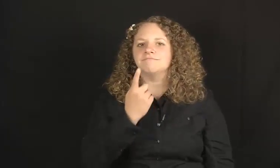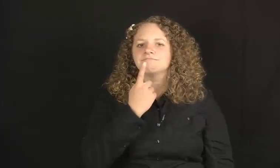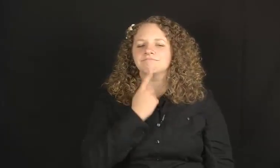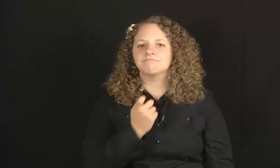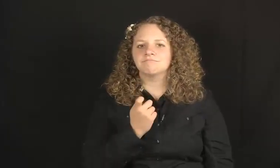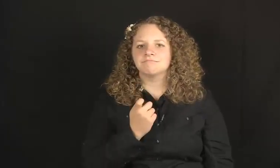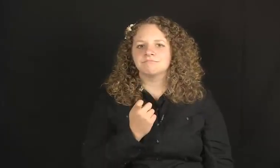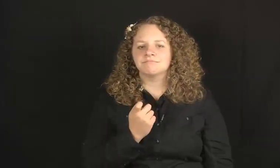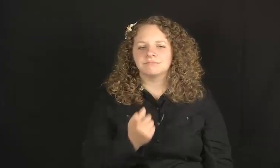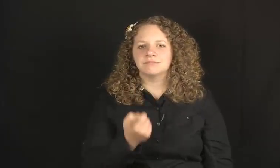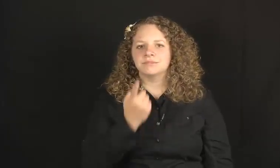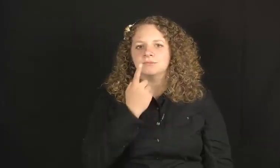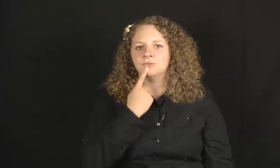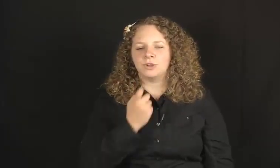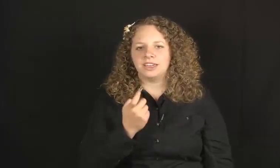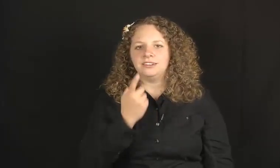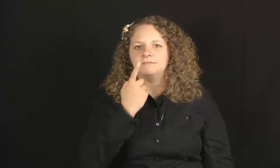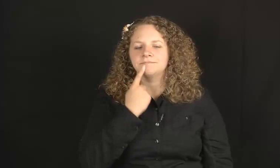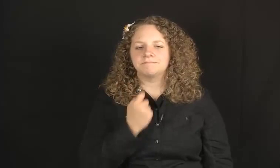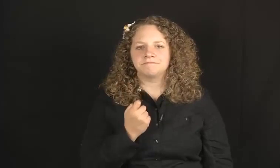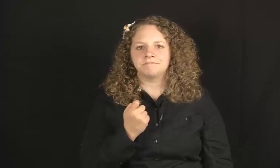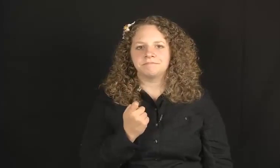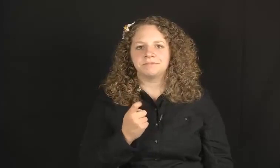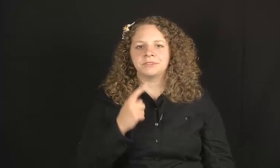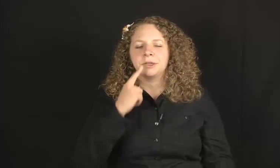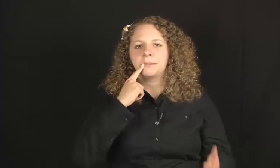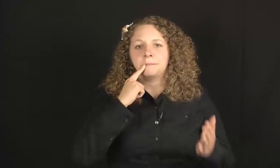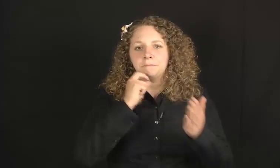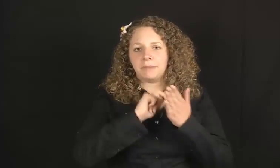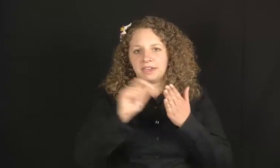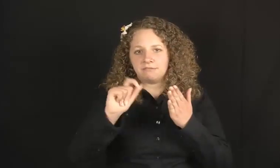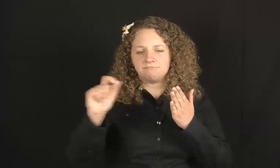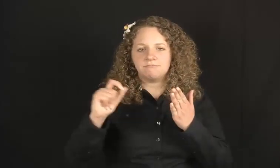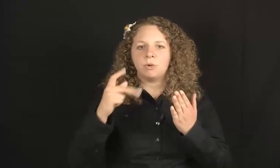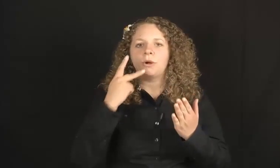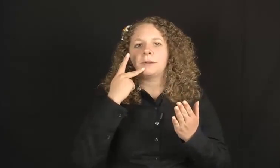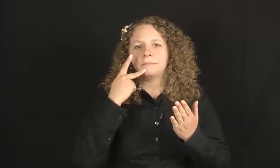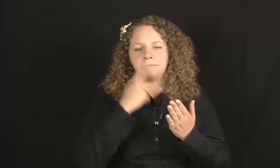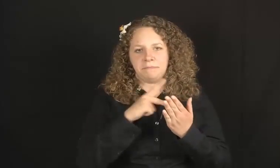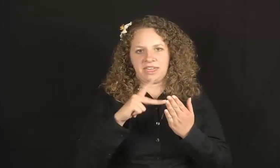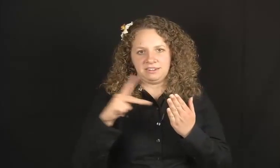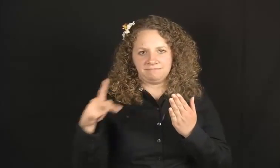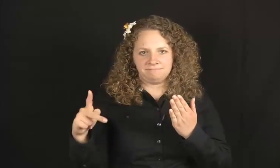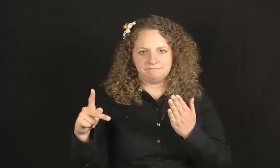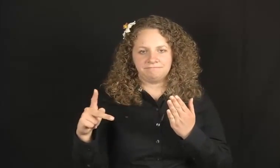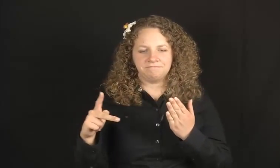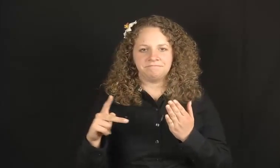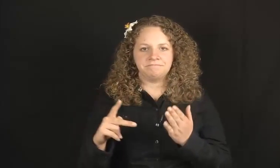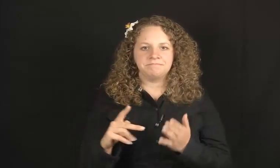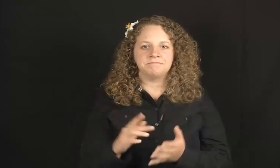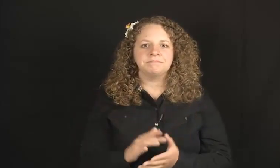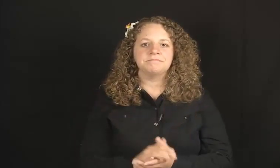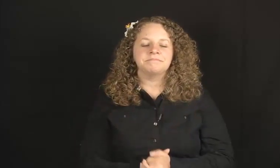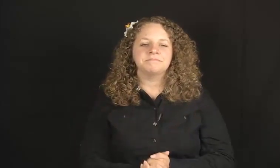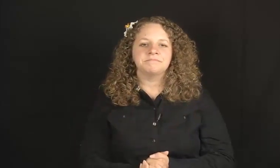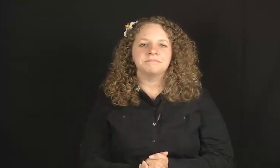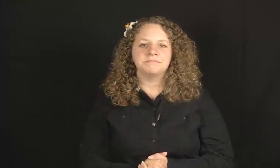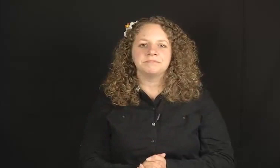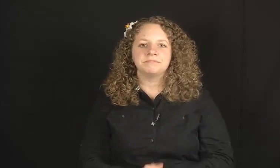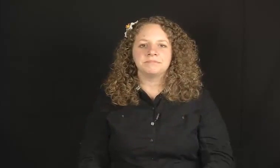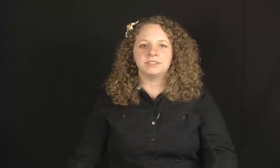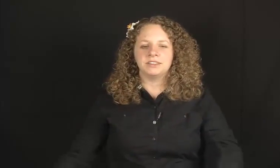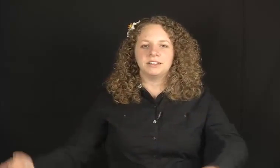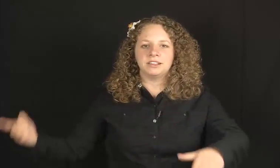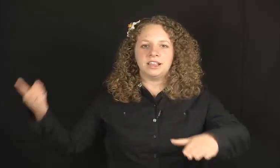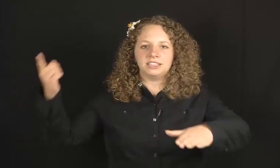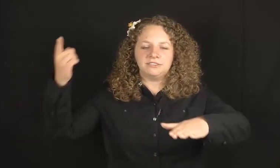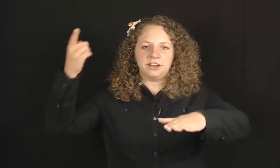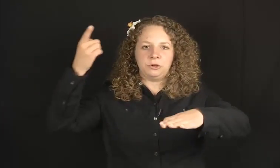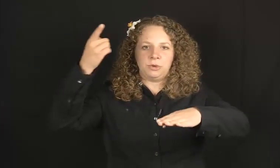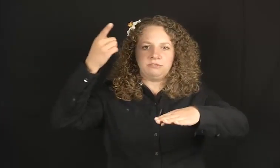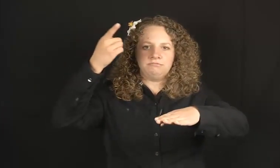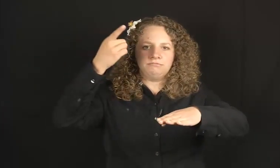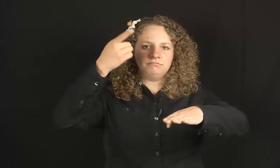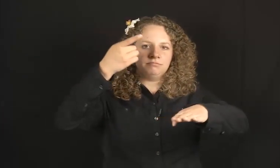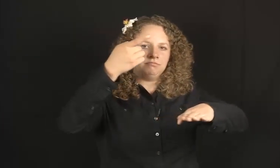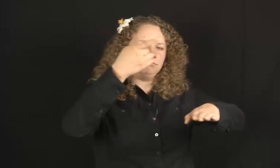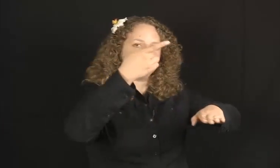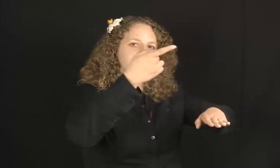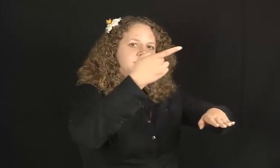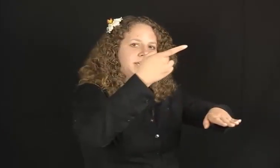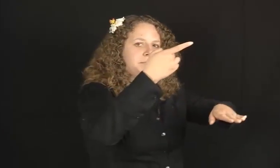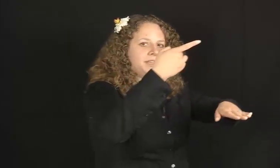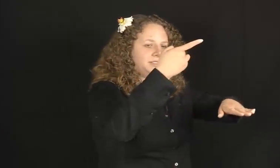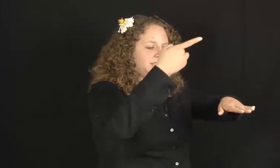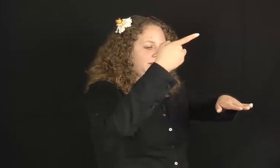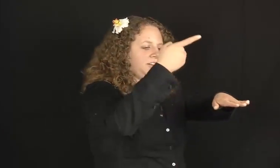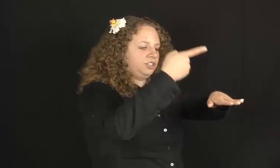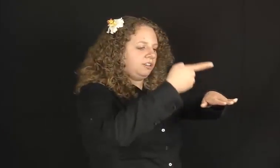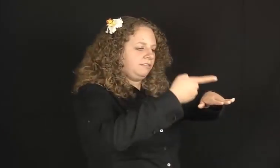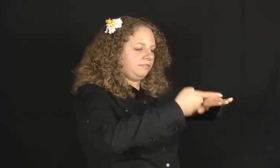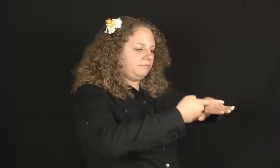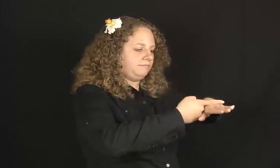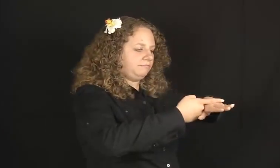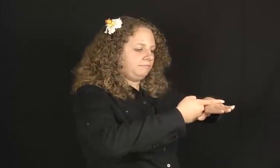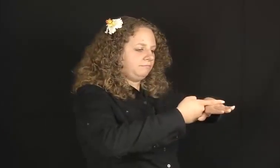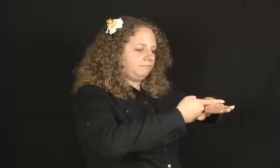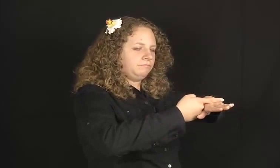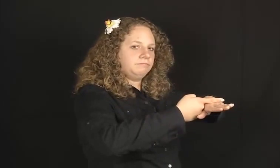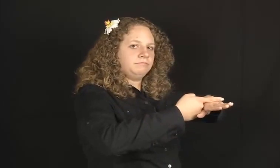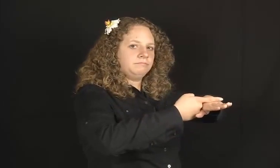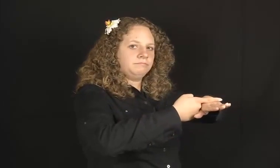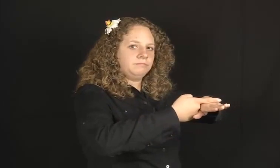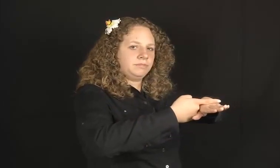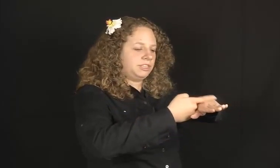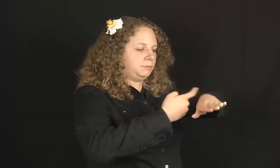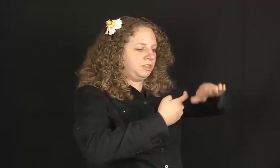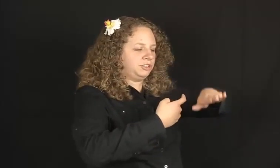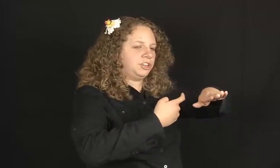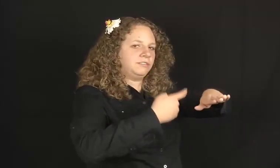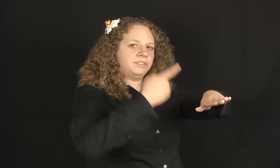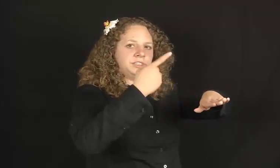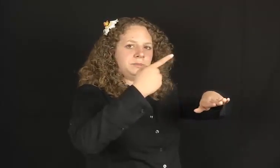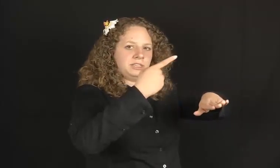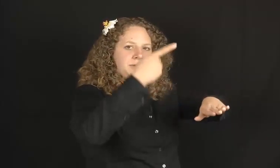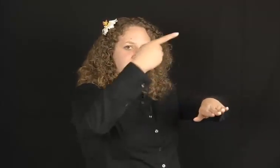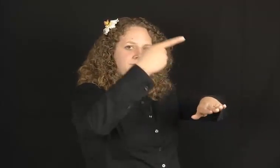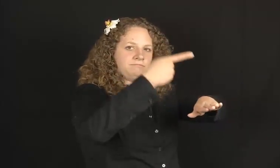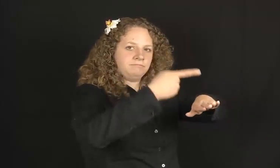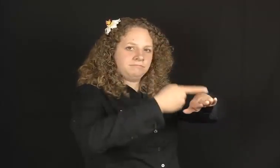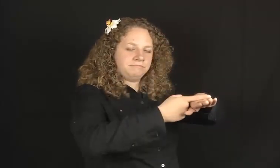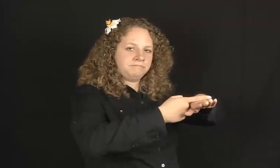RED, RED, PEN or PEN, CL:1 like a pen sitting on a shelf, this being the shelf, this being